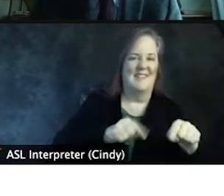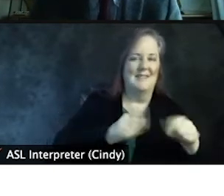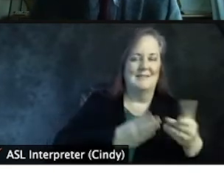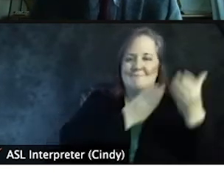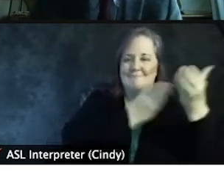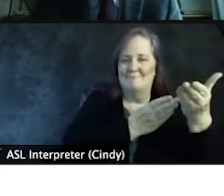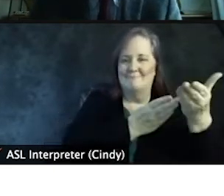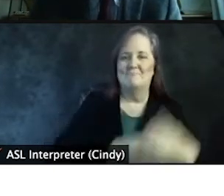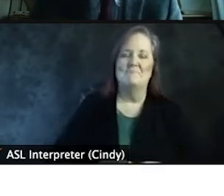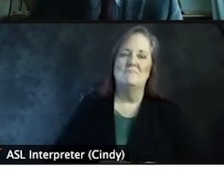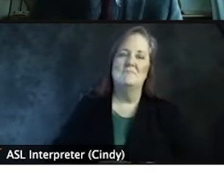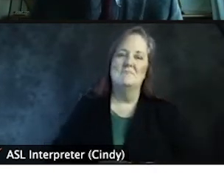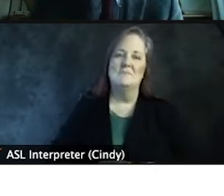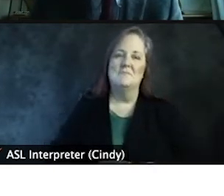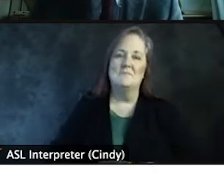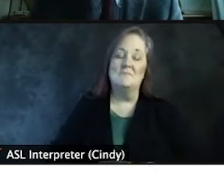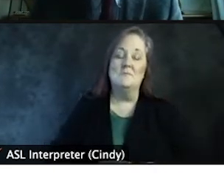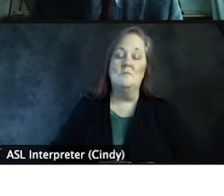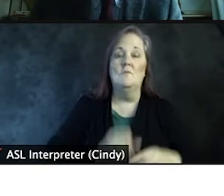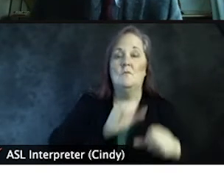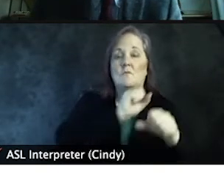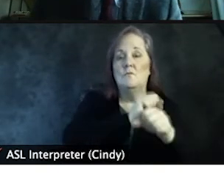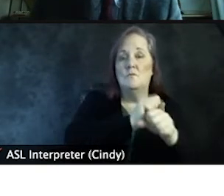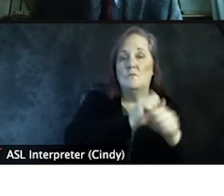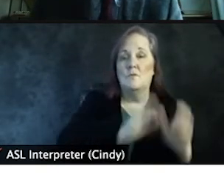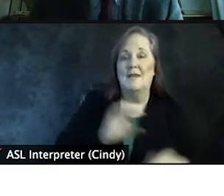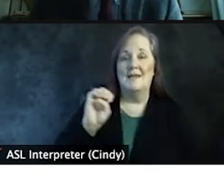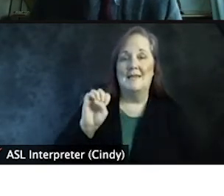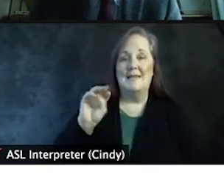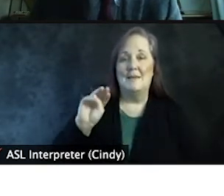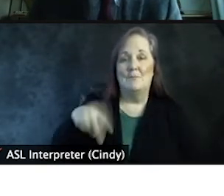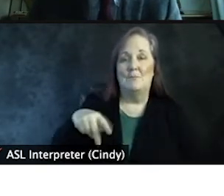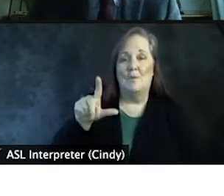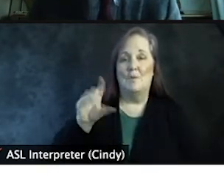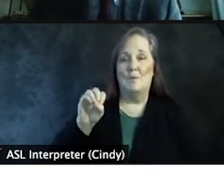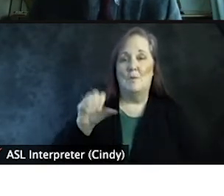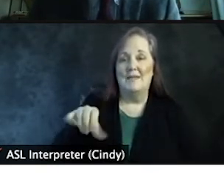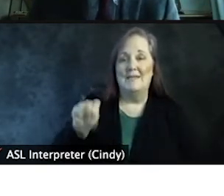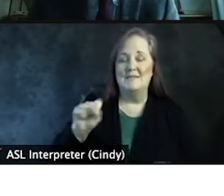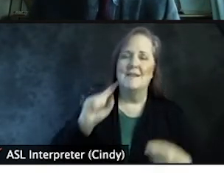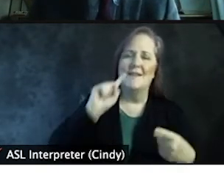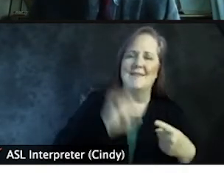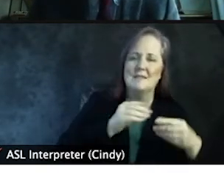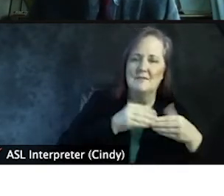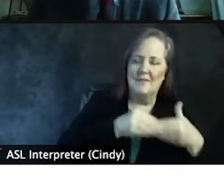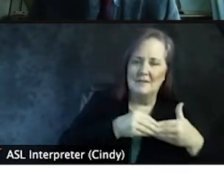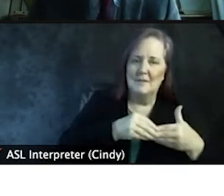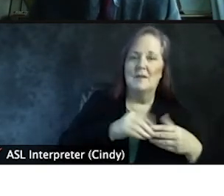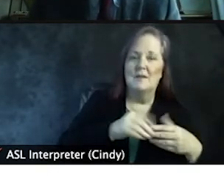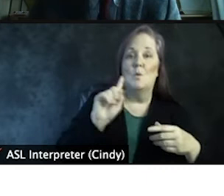And that could increase the company's profits over the long term. Regarding the effect on state revenues,